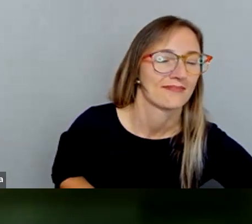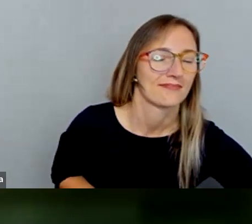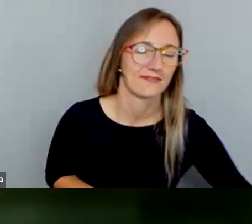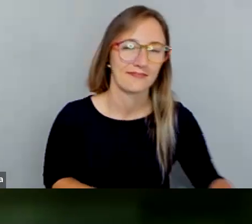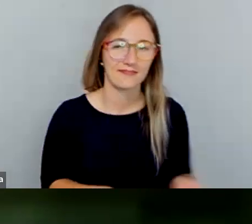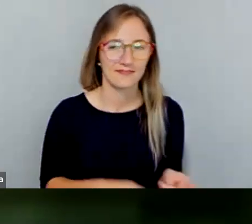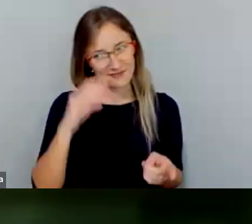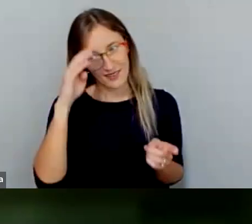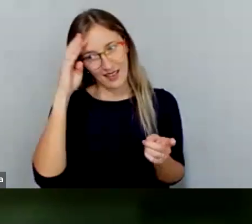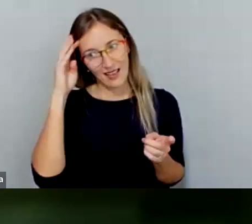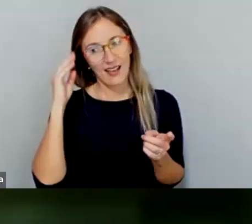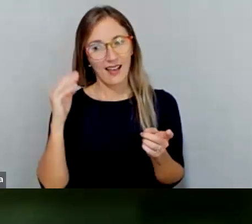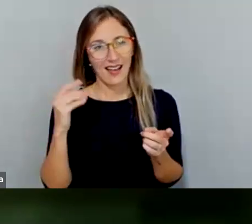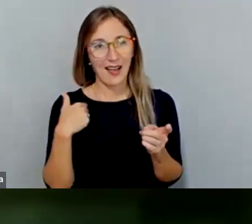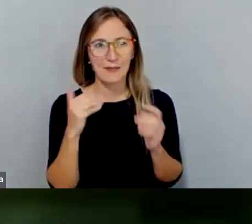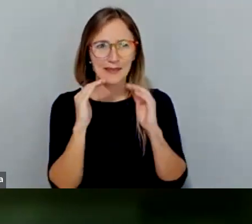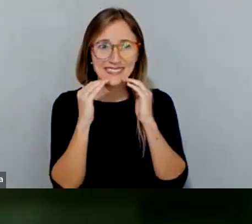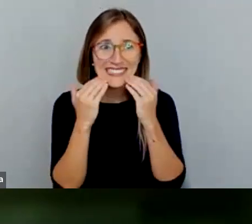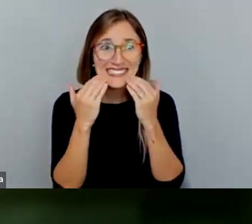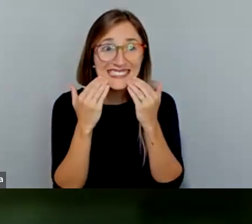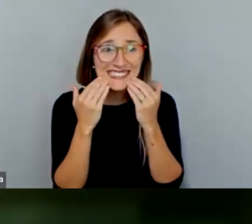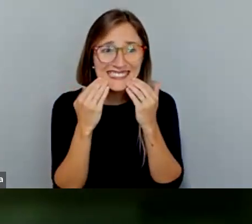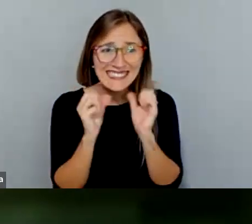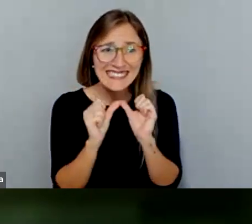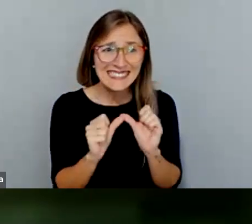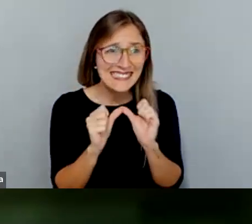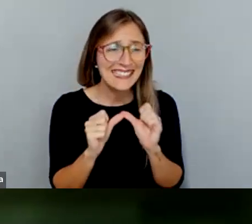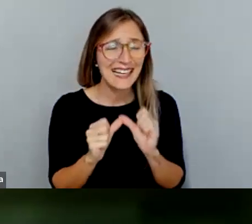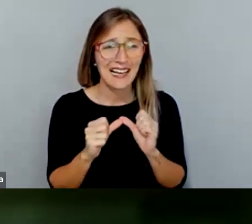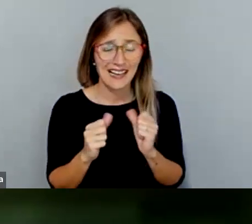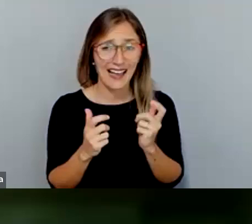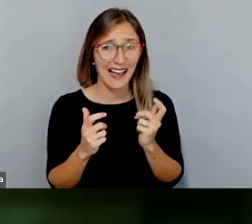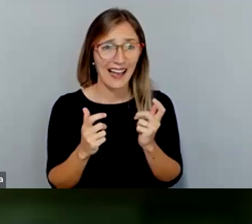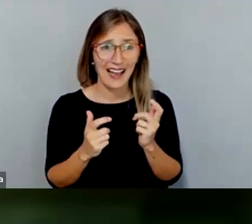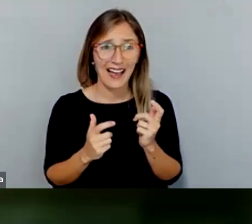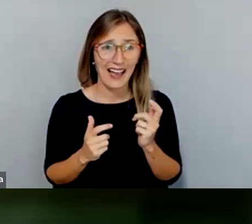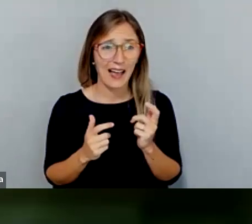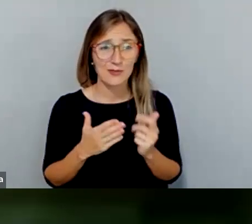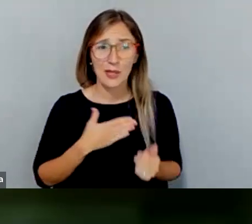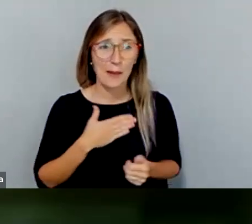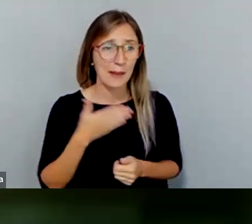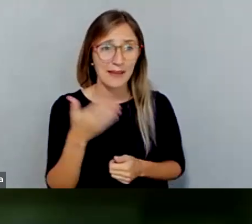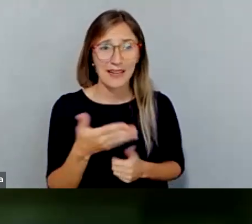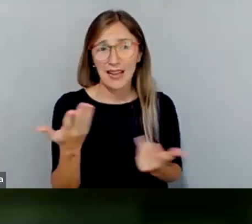It's making my eyes tear up.